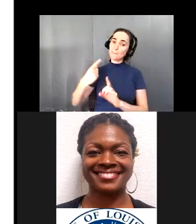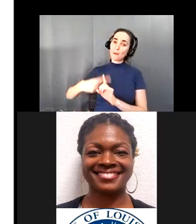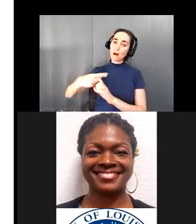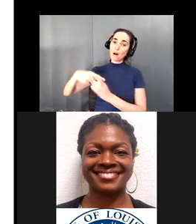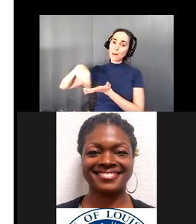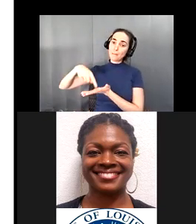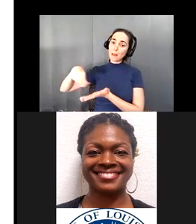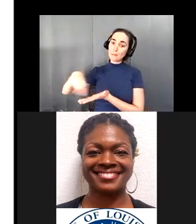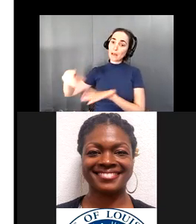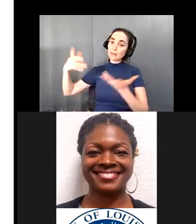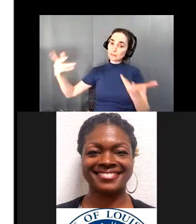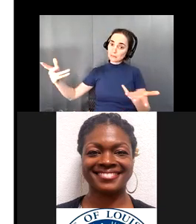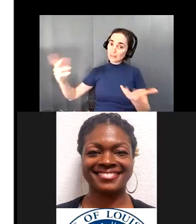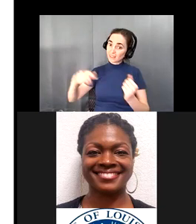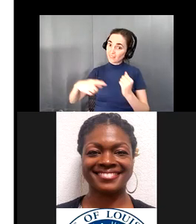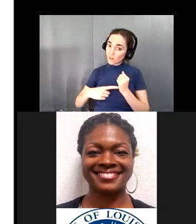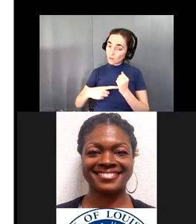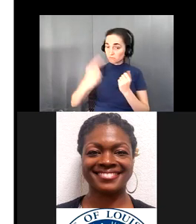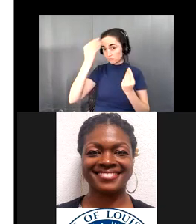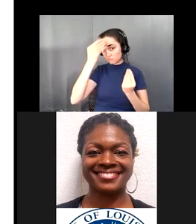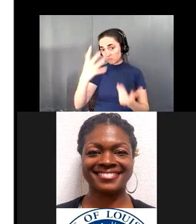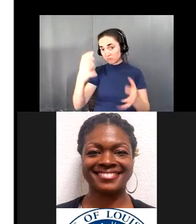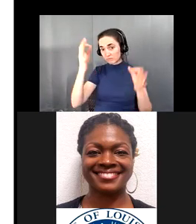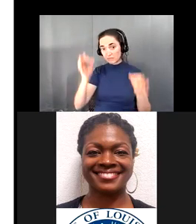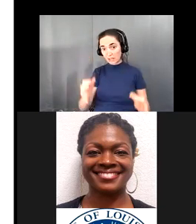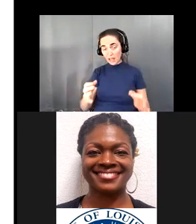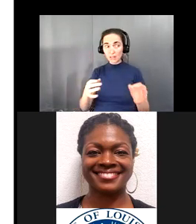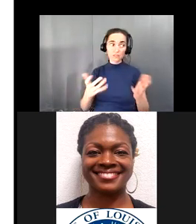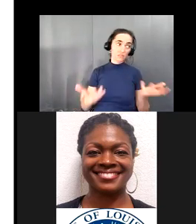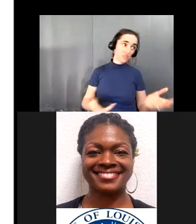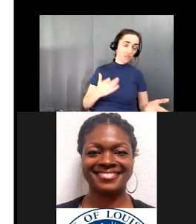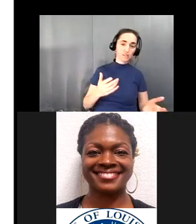that you guys will have to decide if that's something that you can do project lifesaver